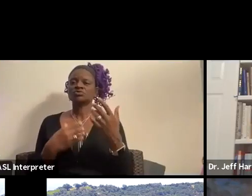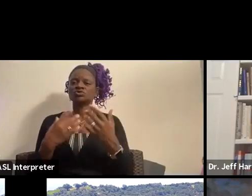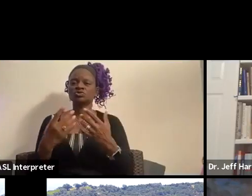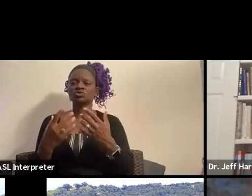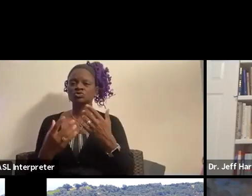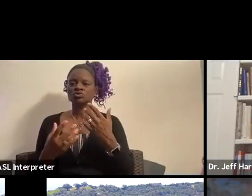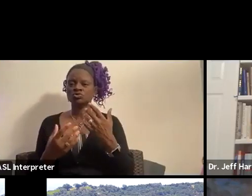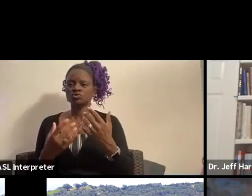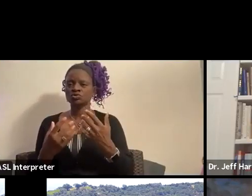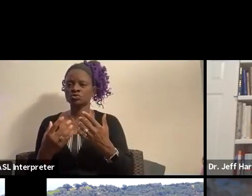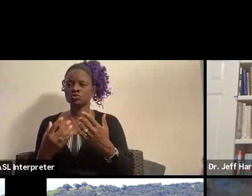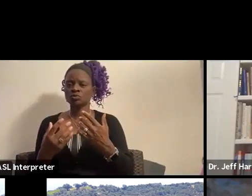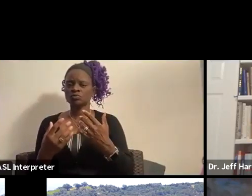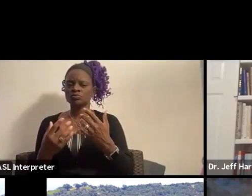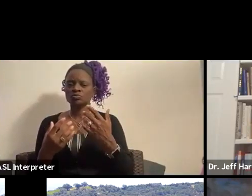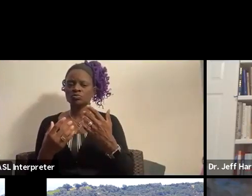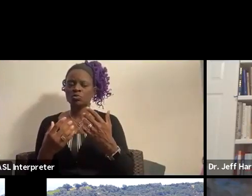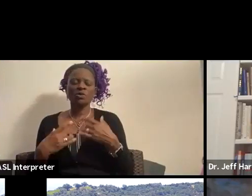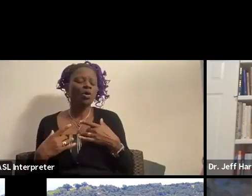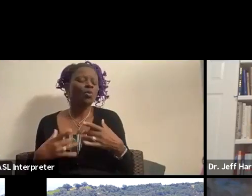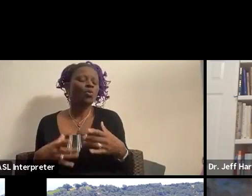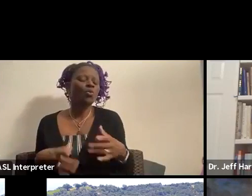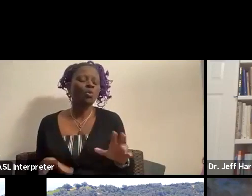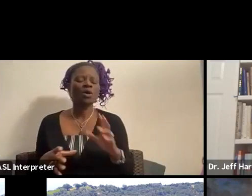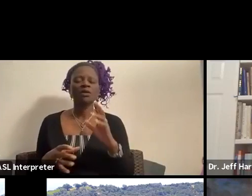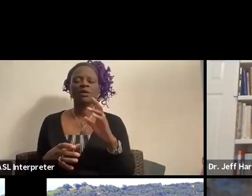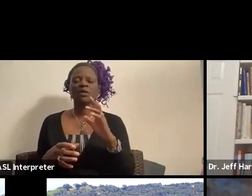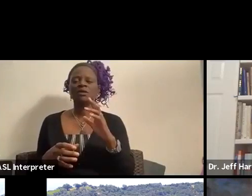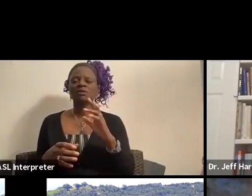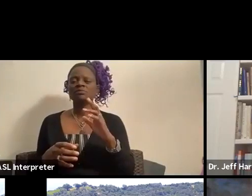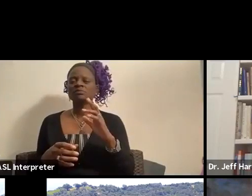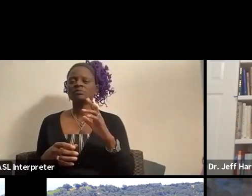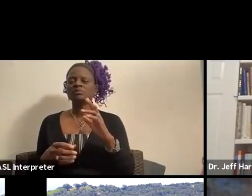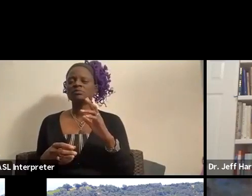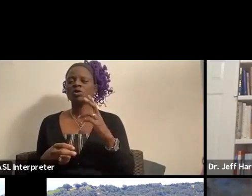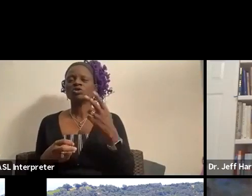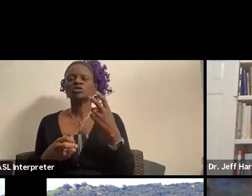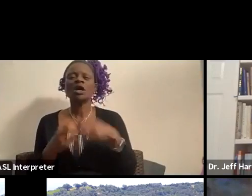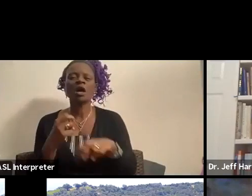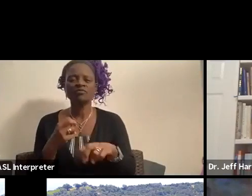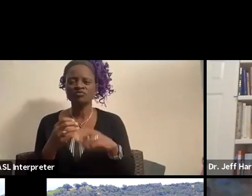making it more difficult for the general public. The general public should have access to all the general public sites.